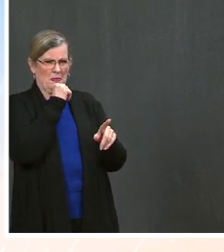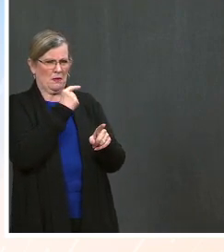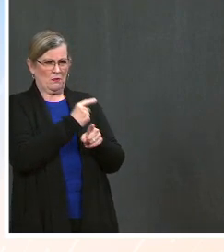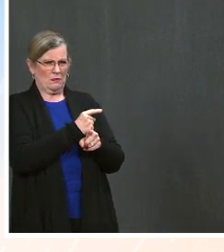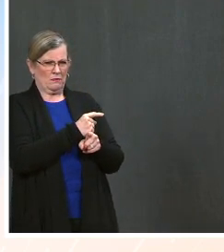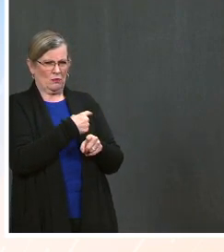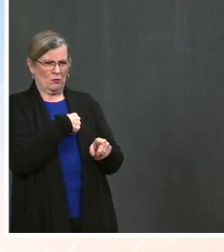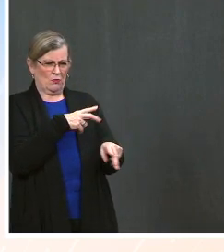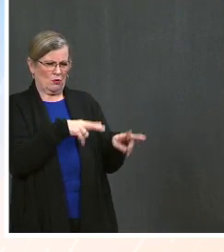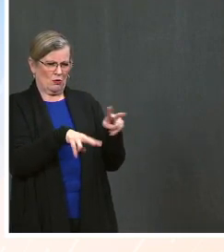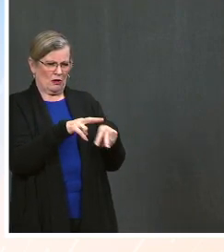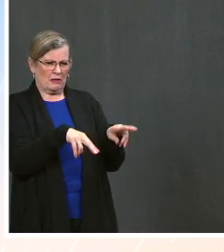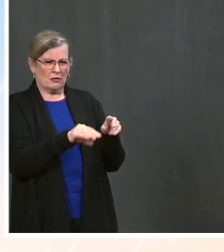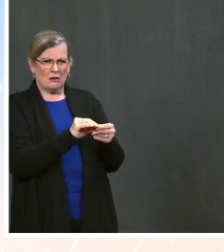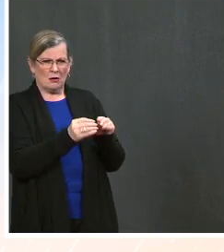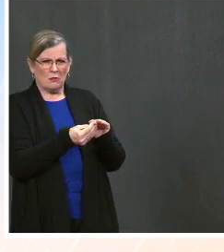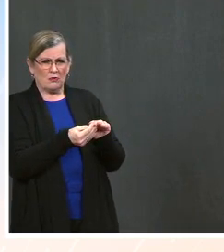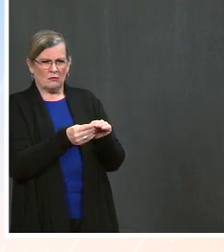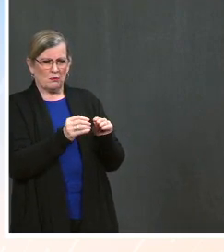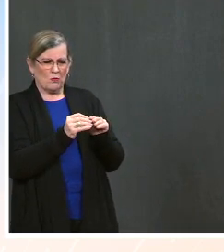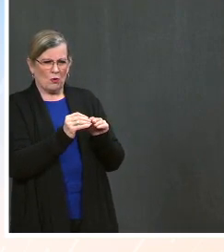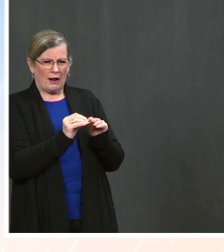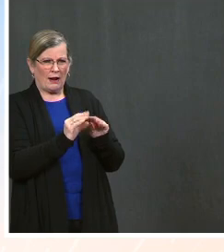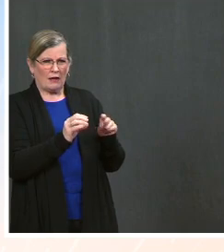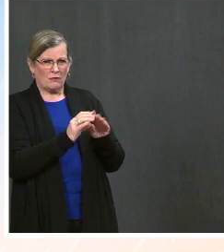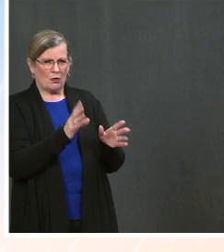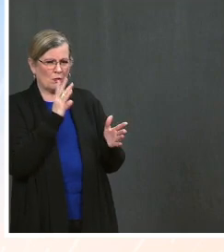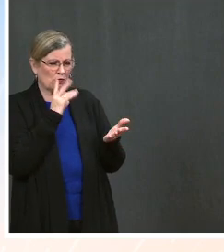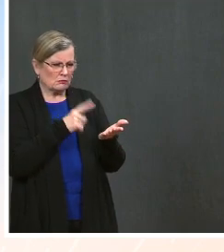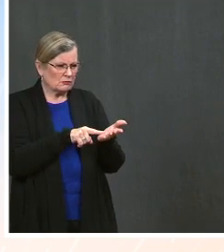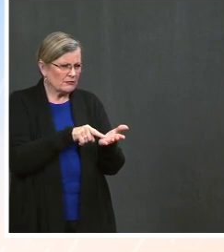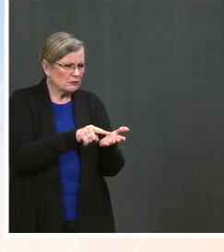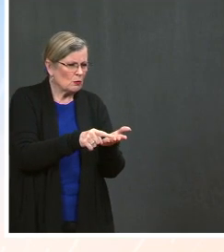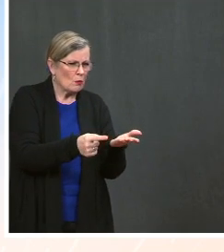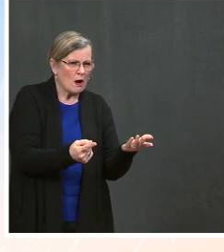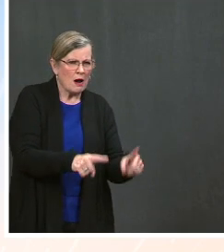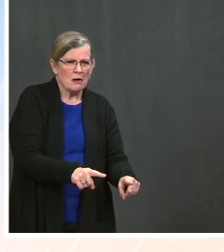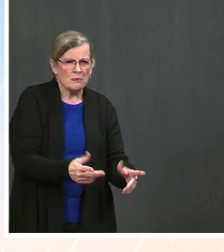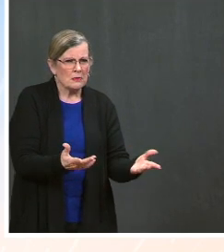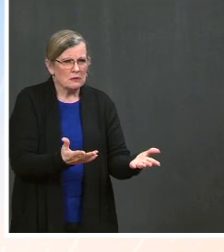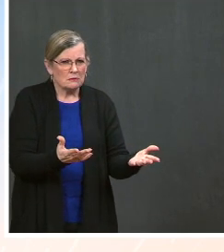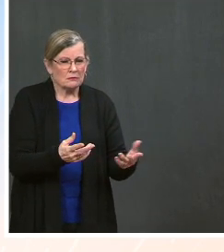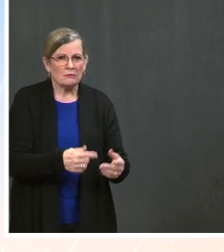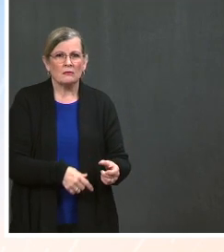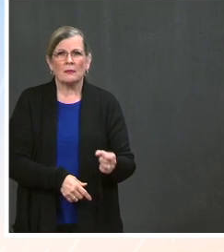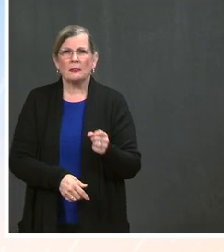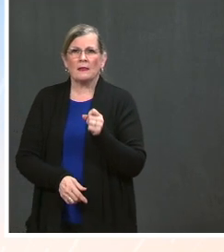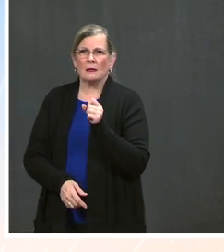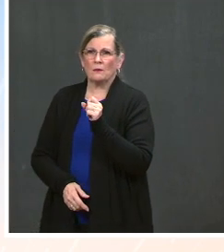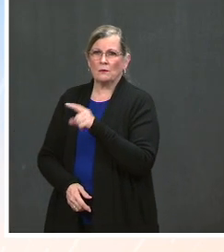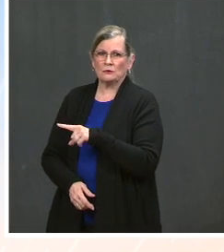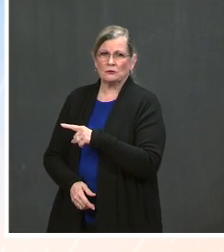The Press: On the infrastructure plan: To what extent should union jobs be prioritized in that infrastructure plan?